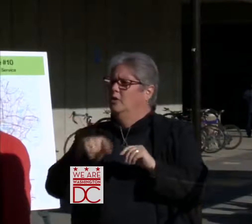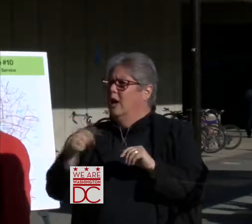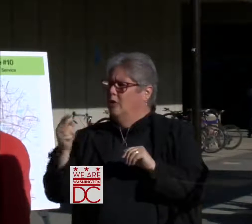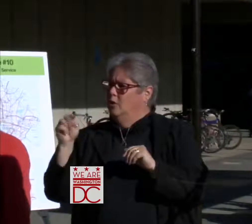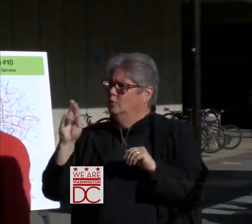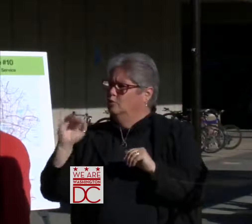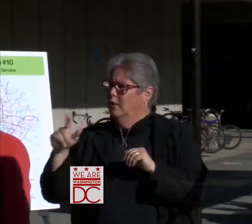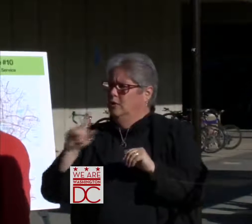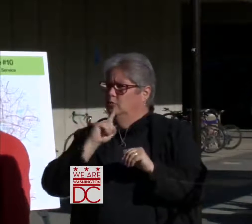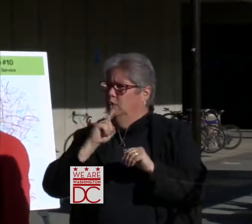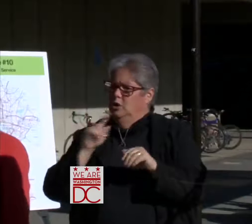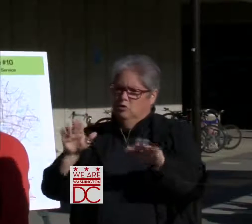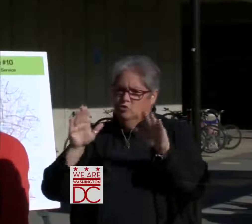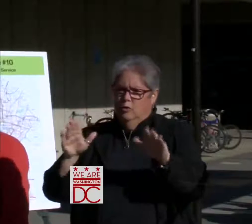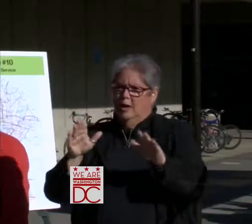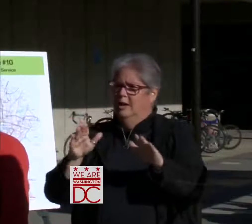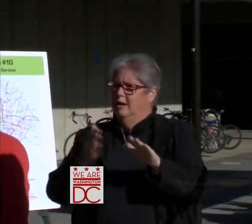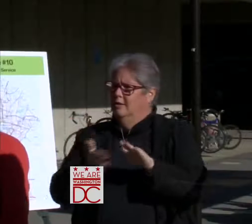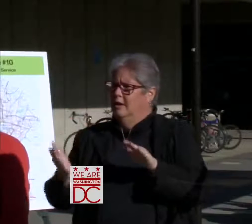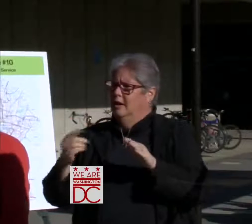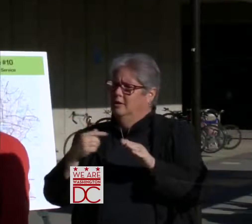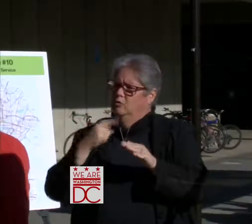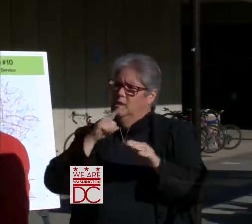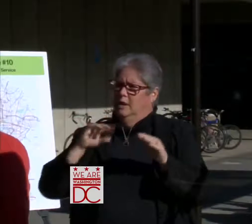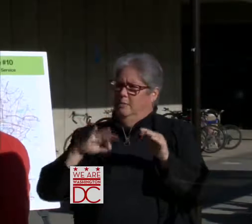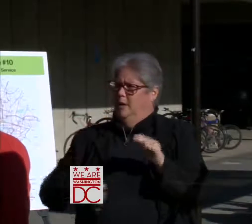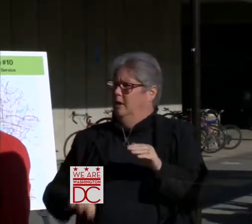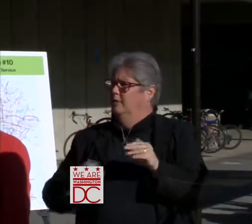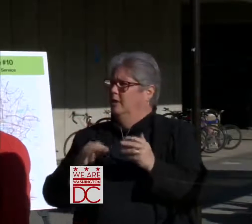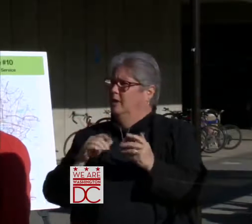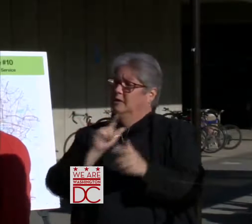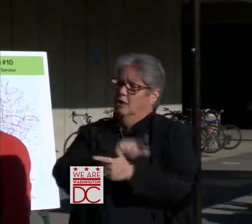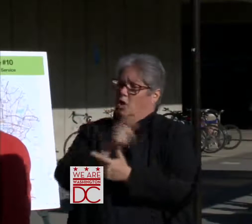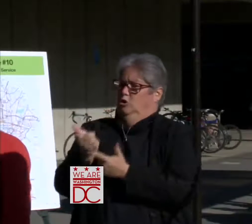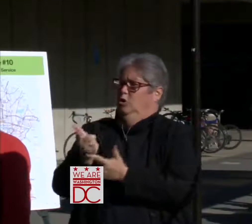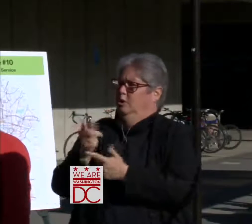AMENITY HERE AND HAS SOME BENEFITS AS AN ALTERNATIVE SO